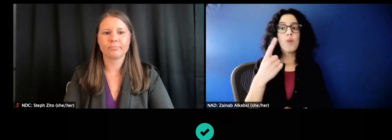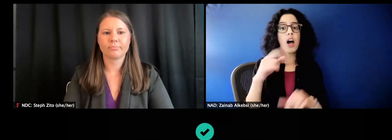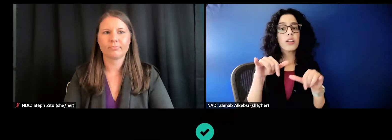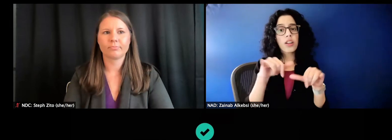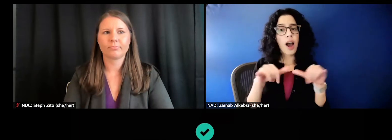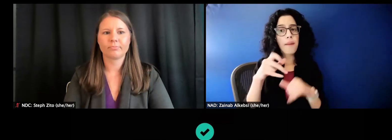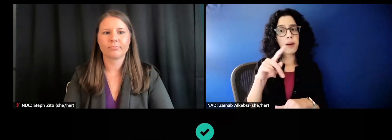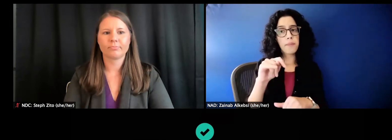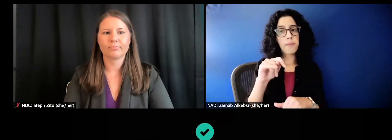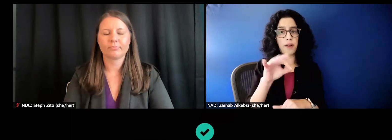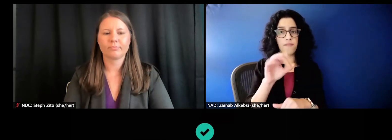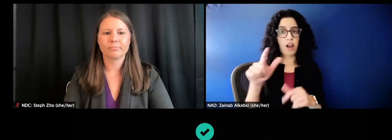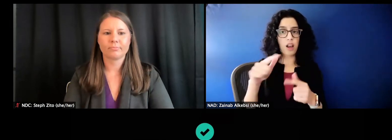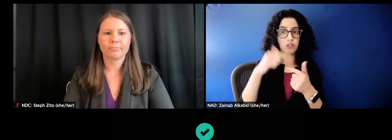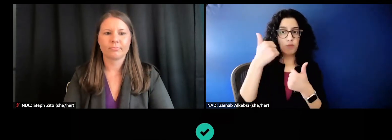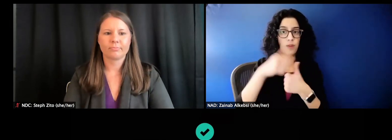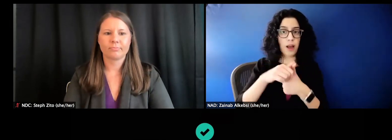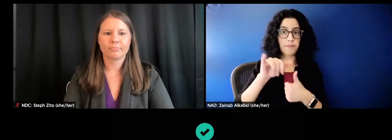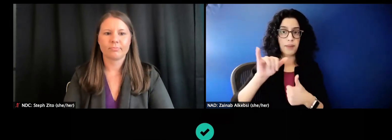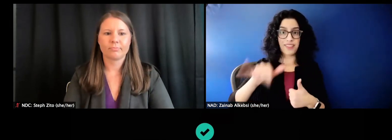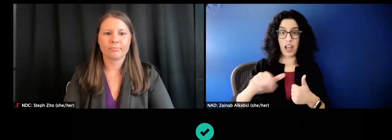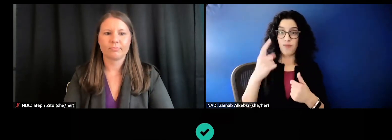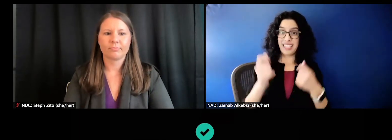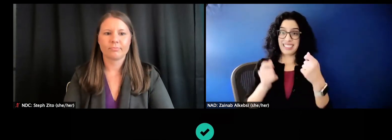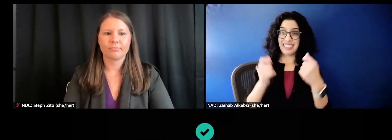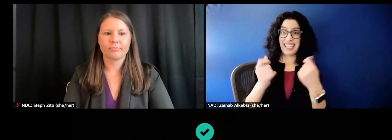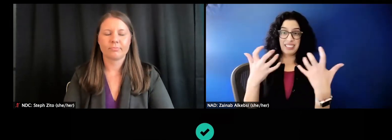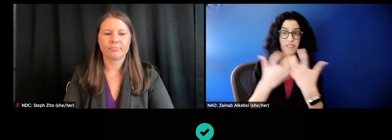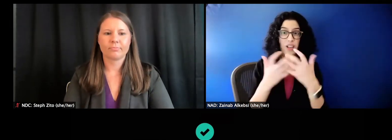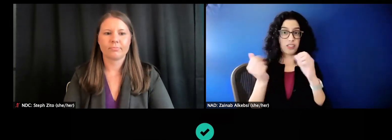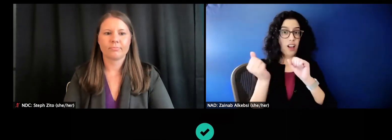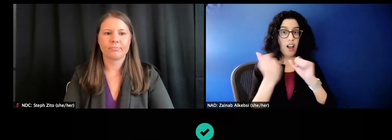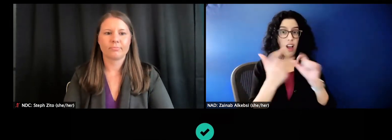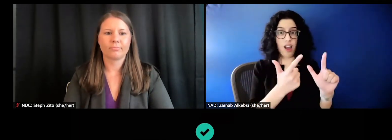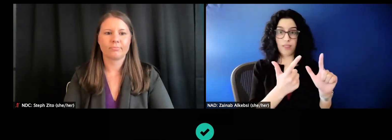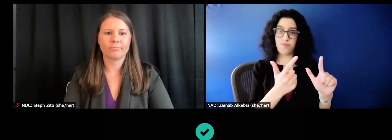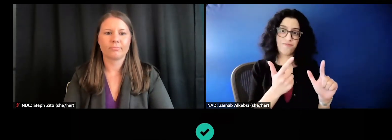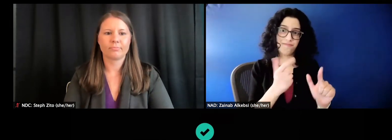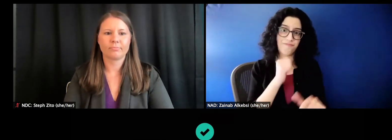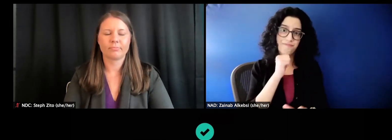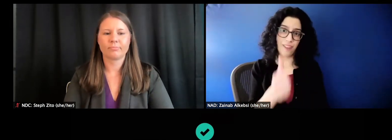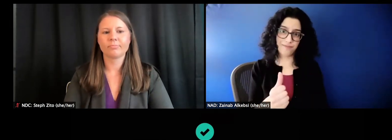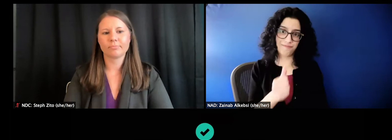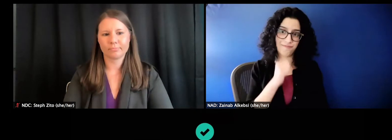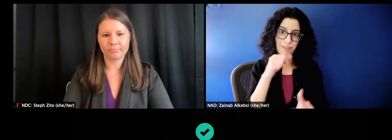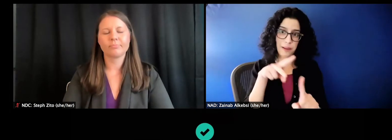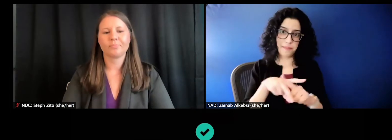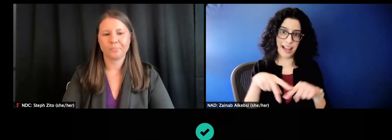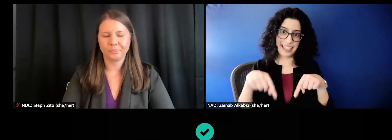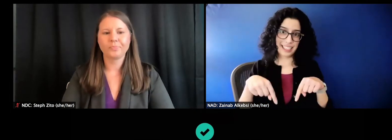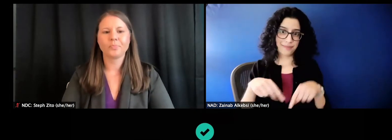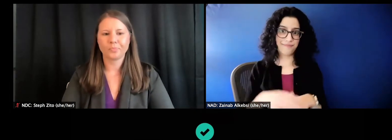A common pitfall to remember avoiding is the one size fits all approach, which is just not